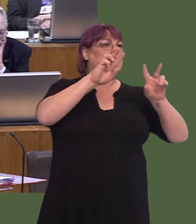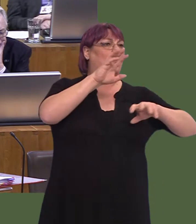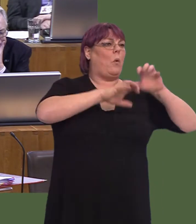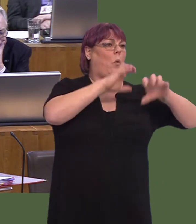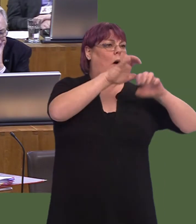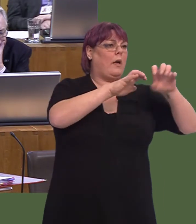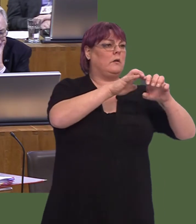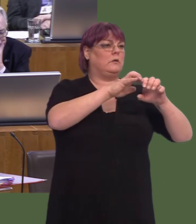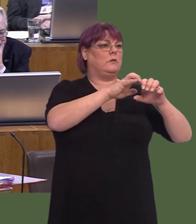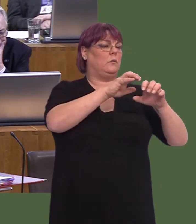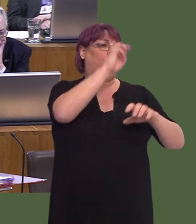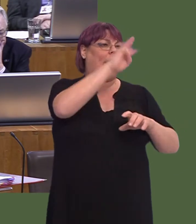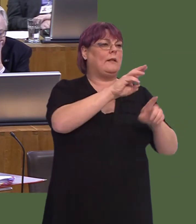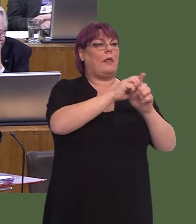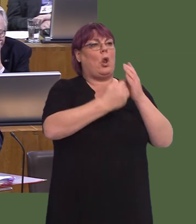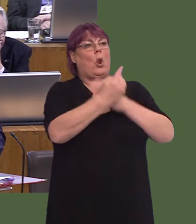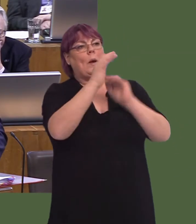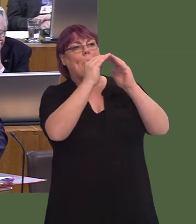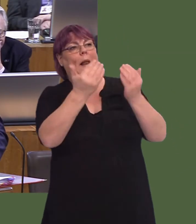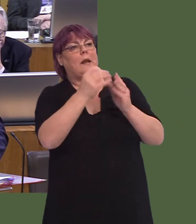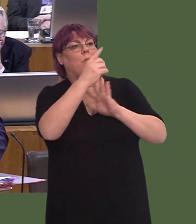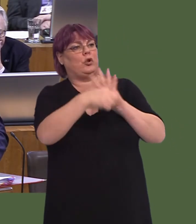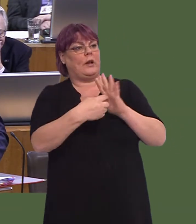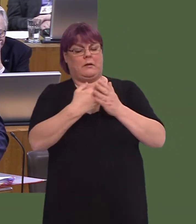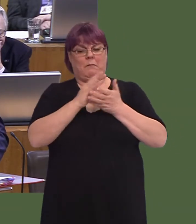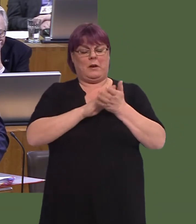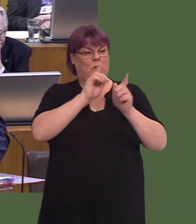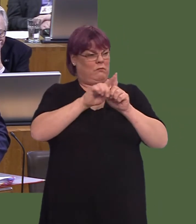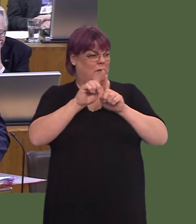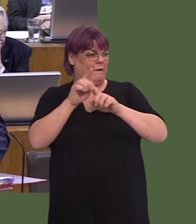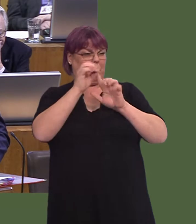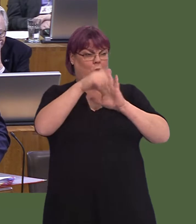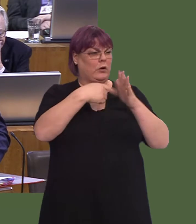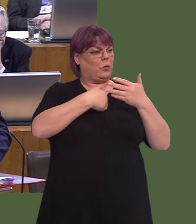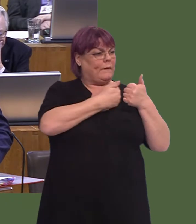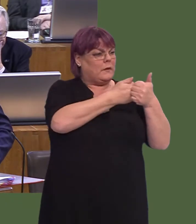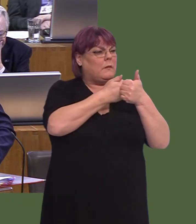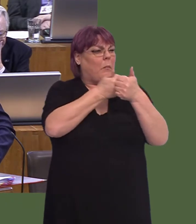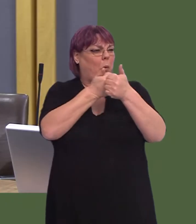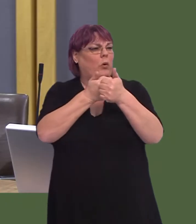There are four examples there of the support that Government has given in order to promote our wonderful natural heritage.